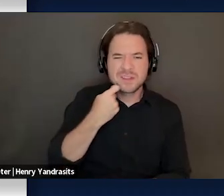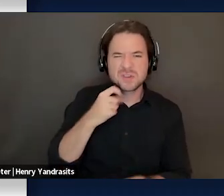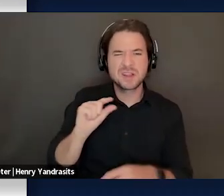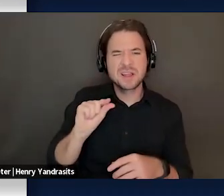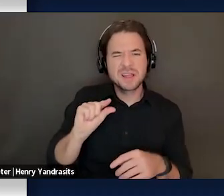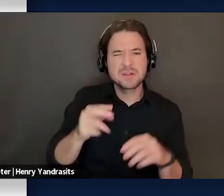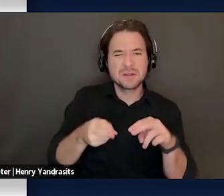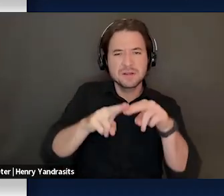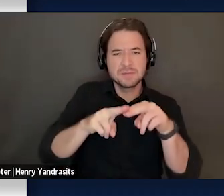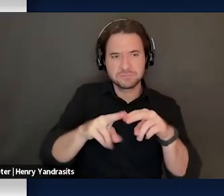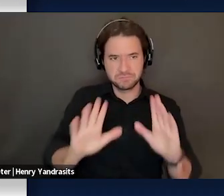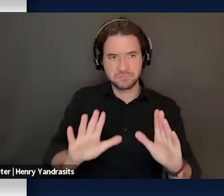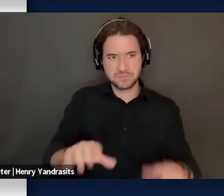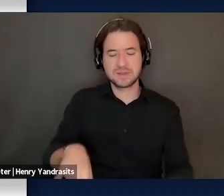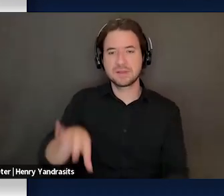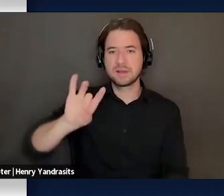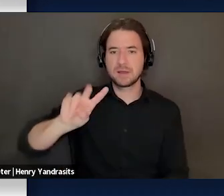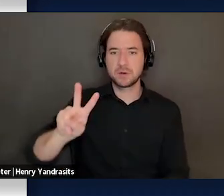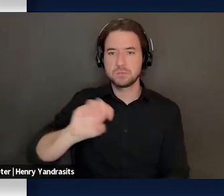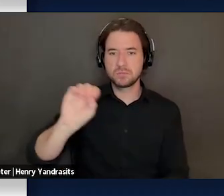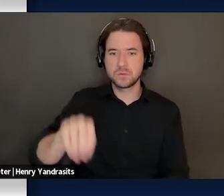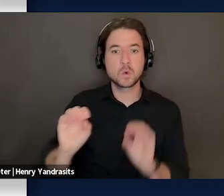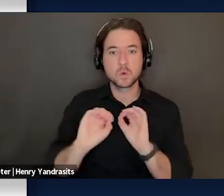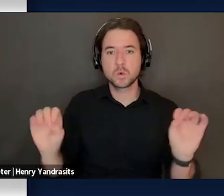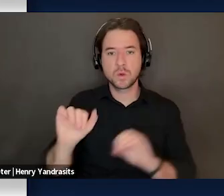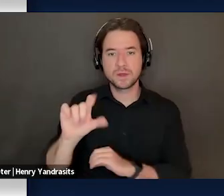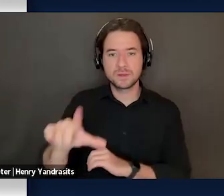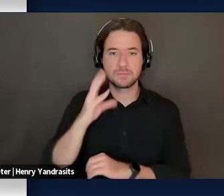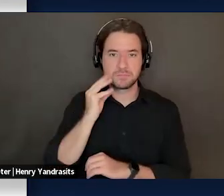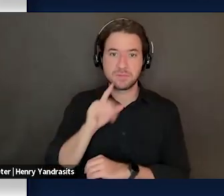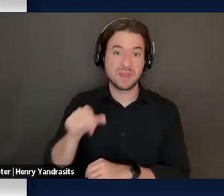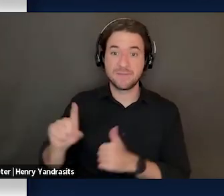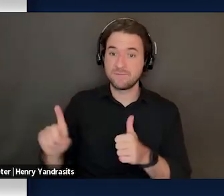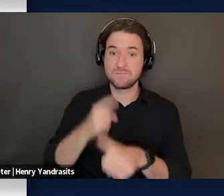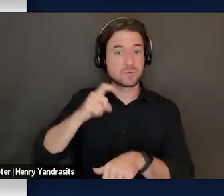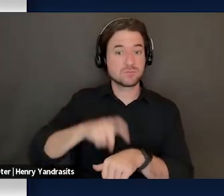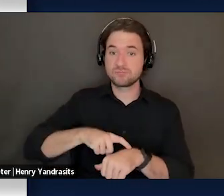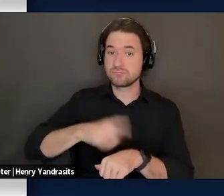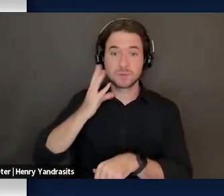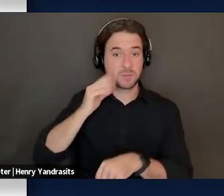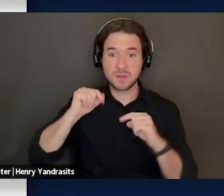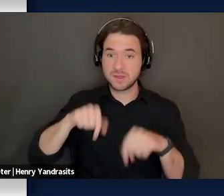And then 82% had no ASL experience, so this was really their first time doing something like this.